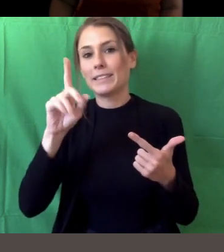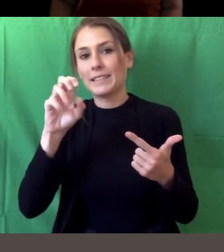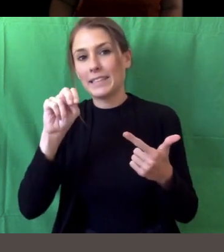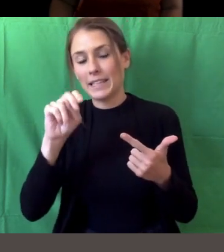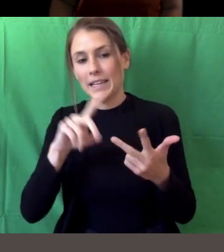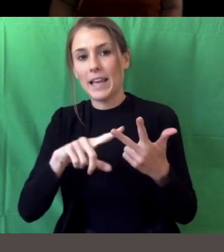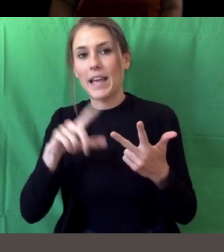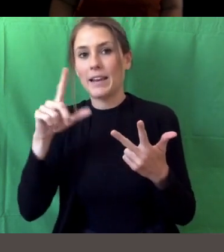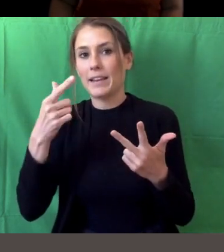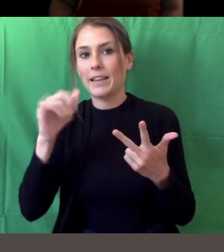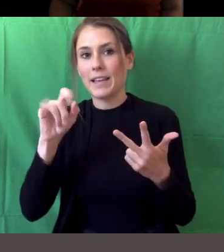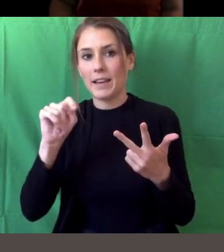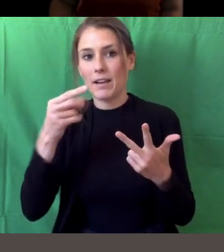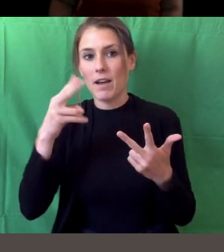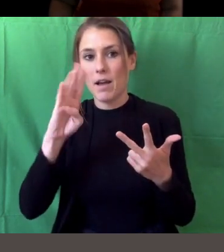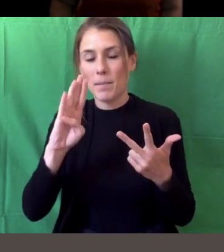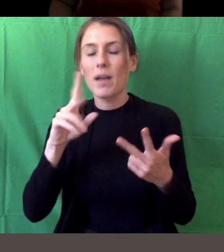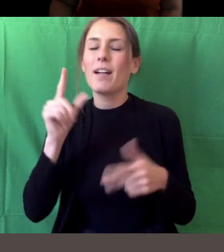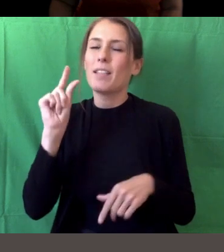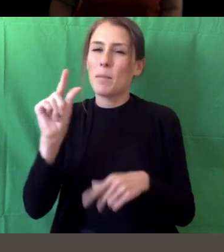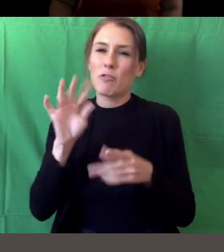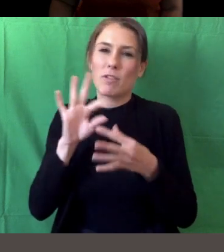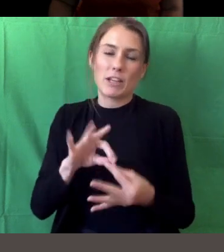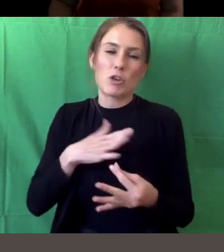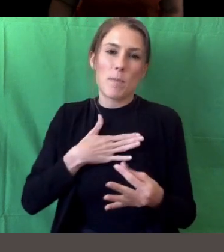A little bit about my community work.